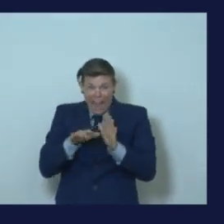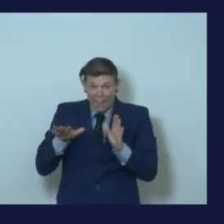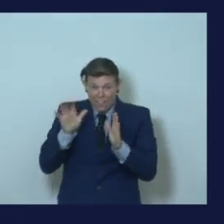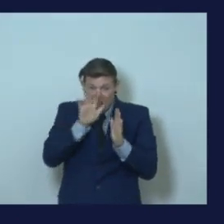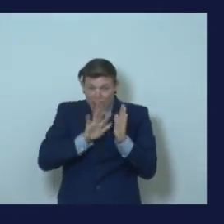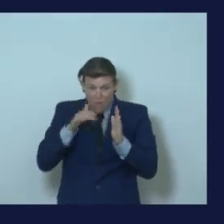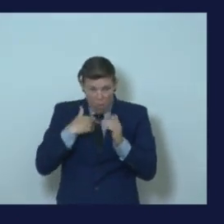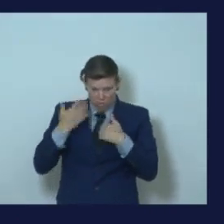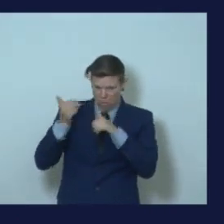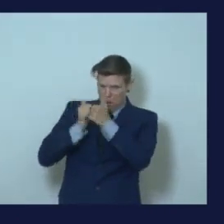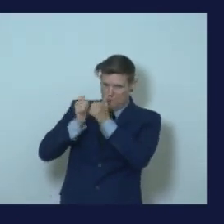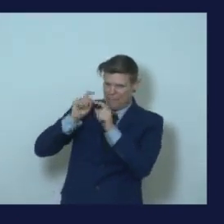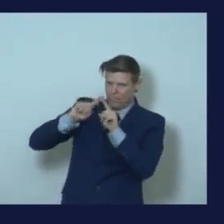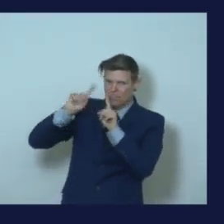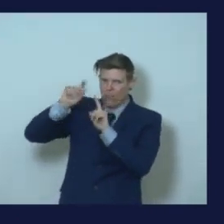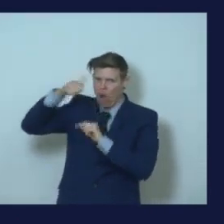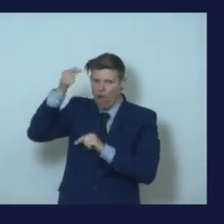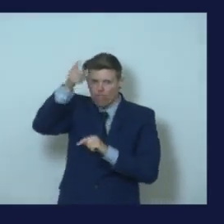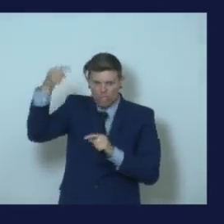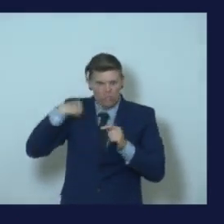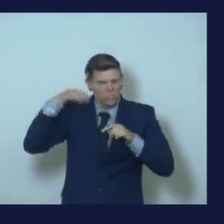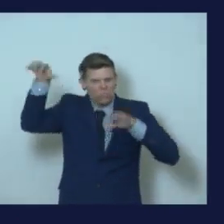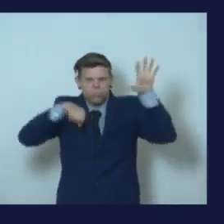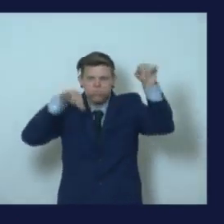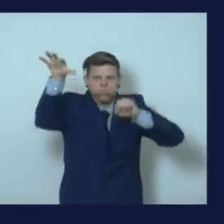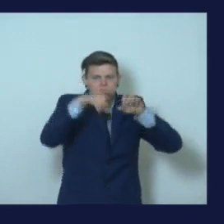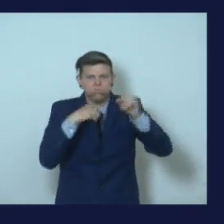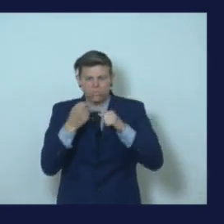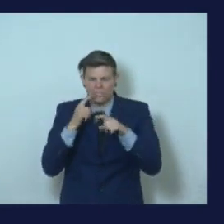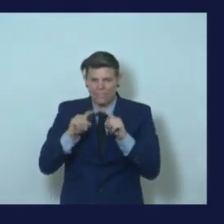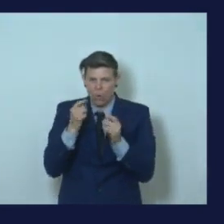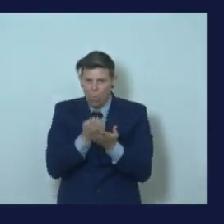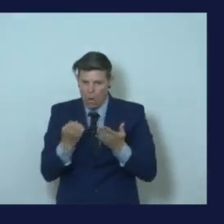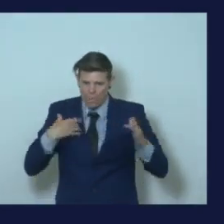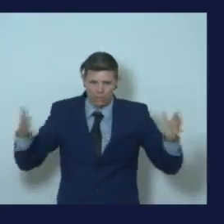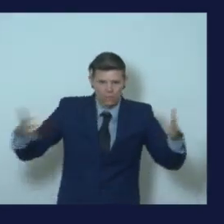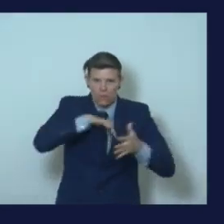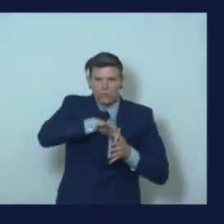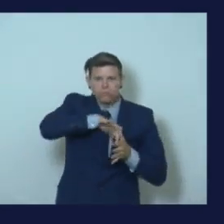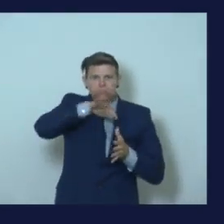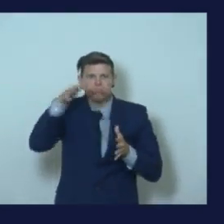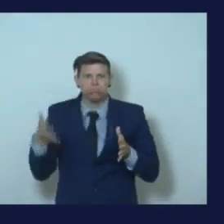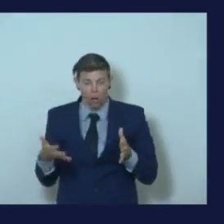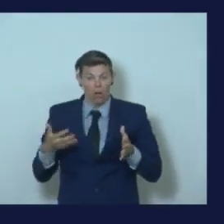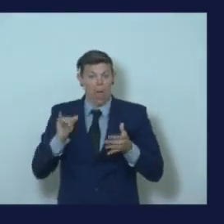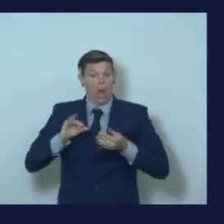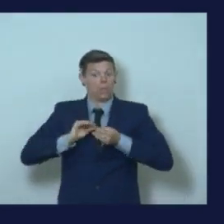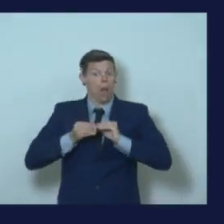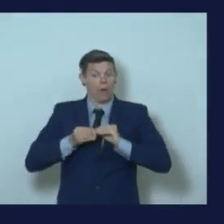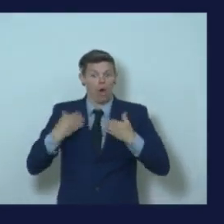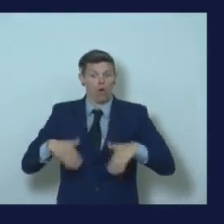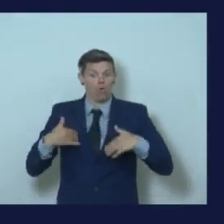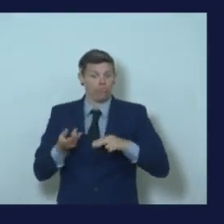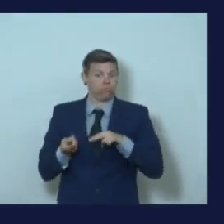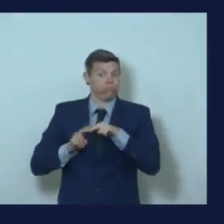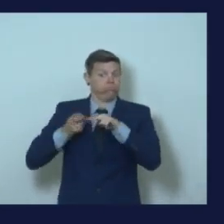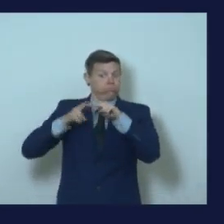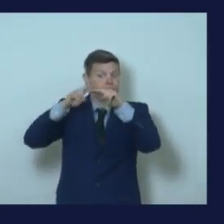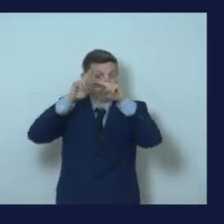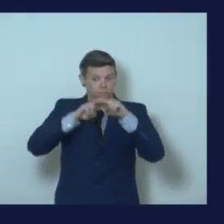IT IS AN INCREDIBLE EFFORT FOR A STATE THIS SIZE WITH THE COMPETITION FOR BOTH STAFF AND SUPPLIES AND INSTRUMENTS.